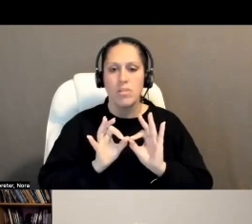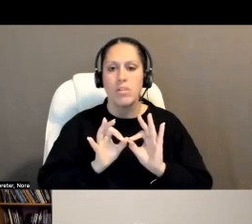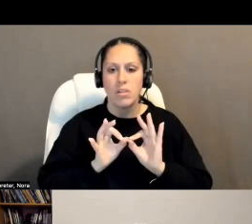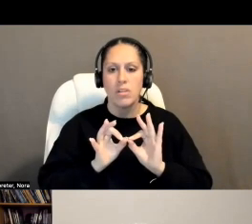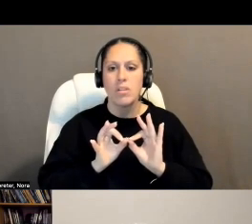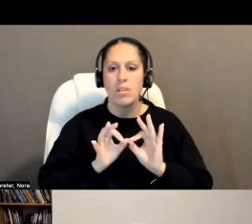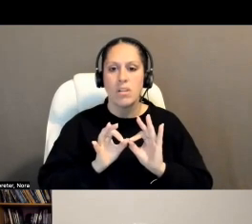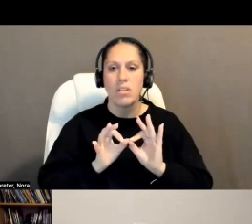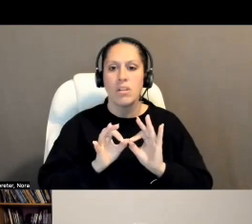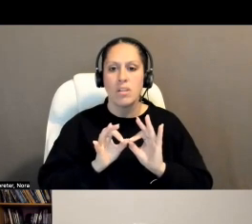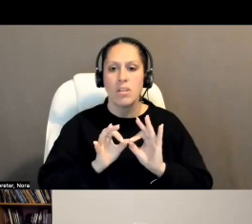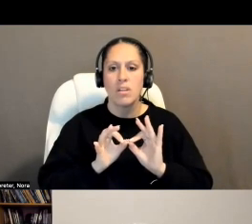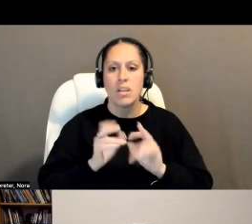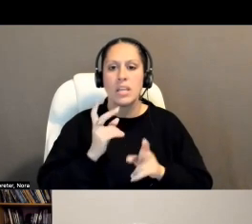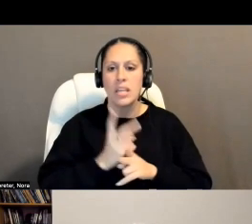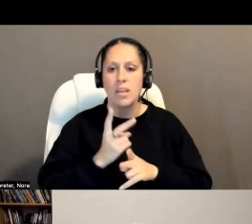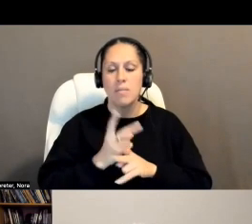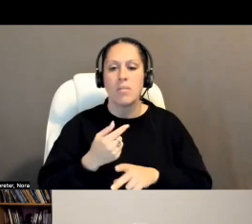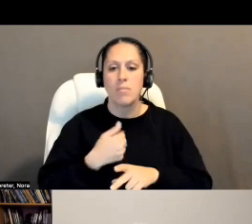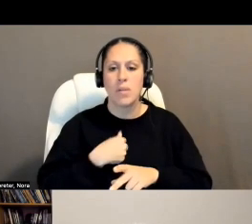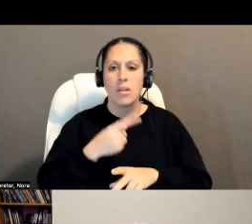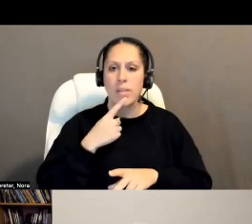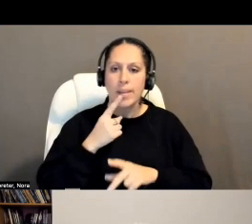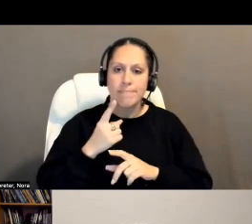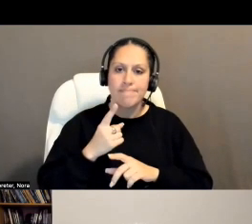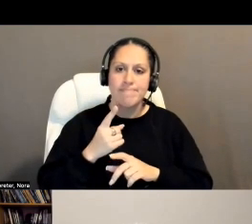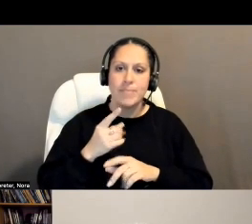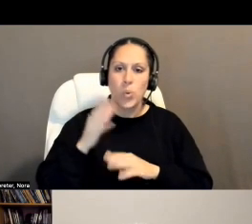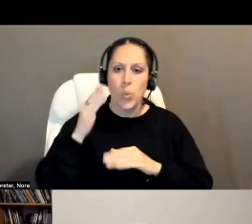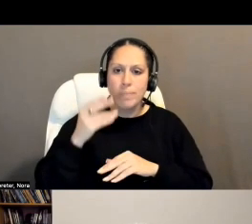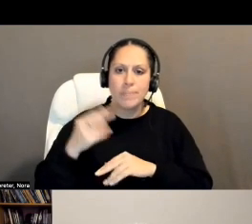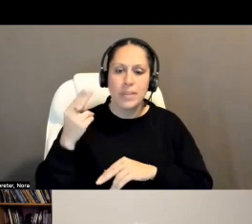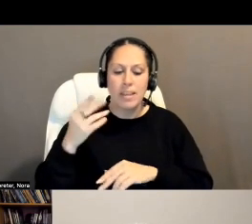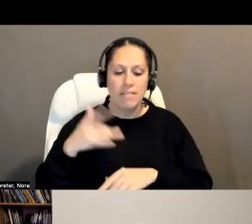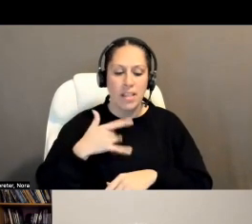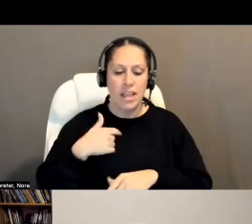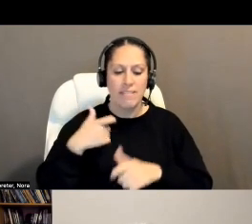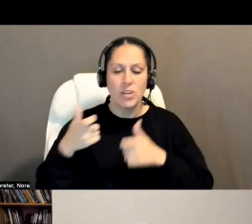like keeping me optimistic, and keeping me feeling like I have control over my life.